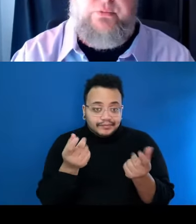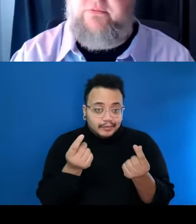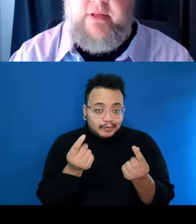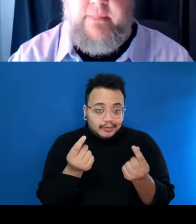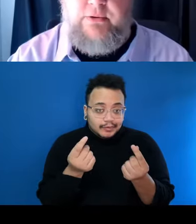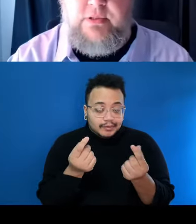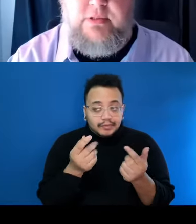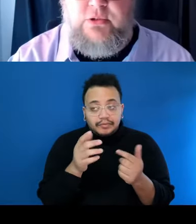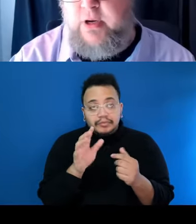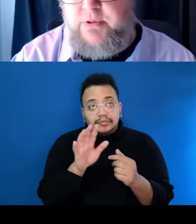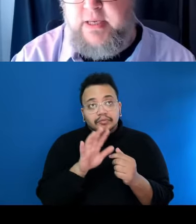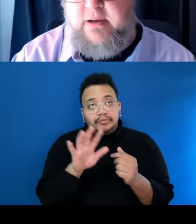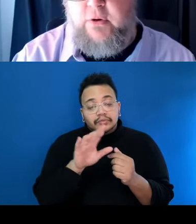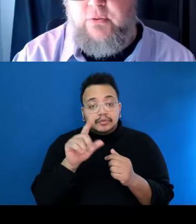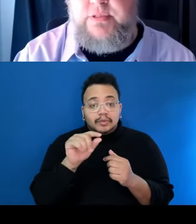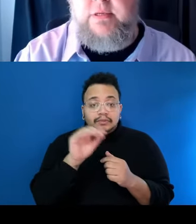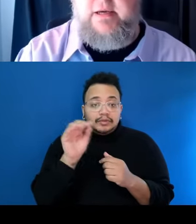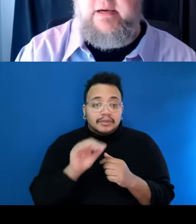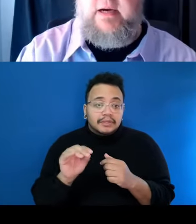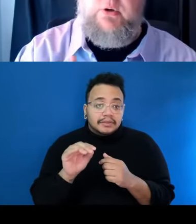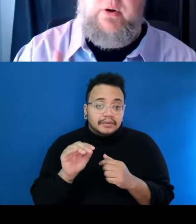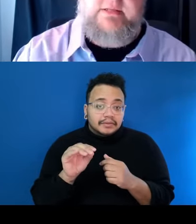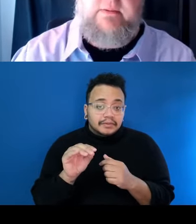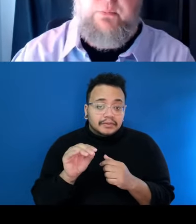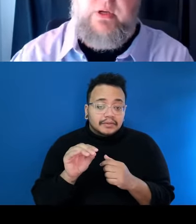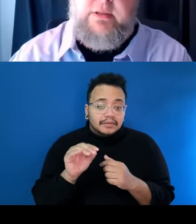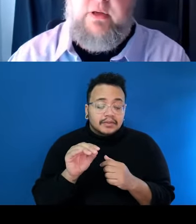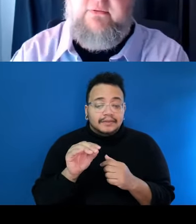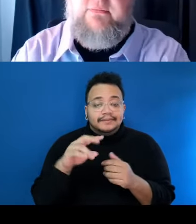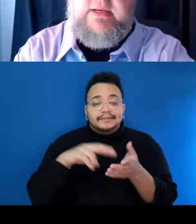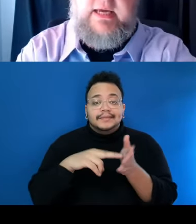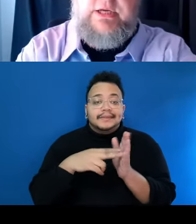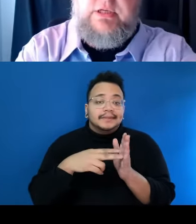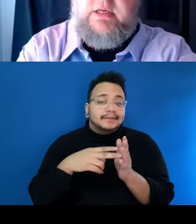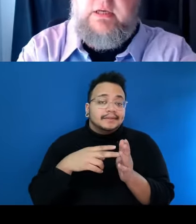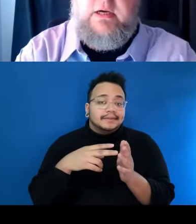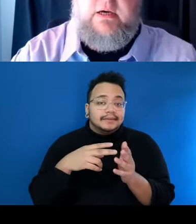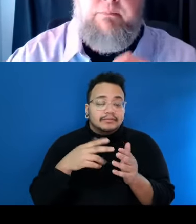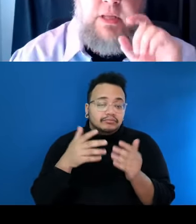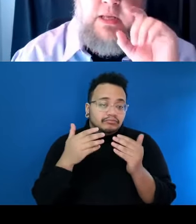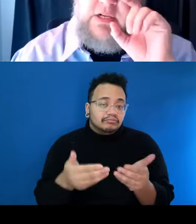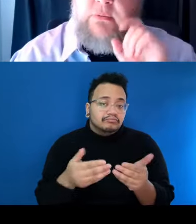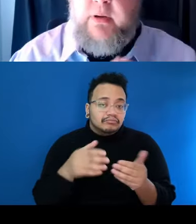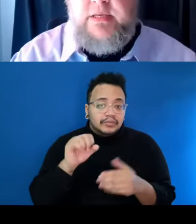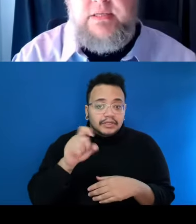That's roughly about 20% of folks who at some point in their life engage in sex for money,